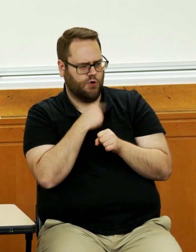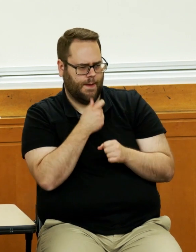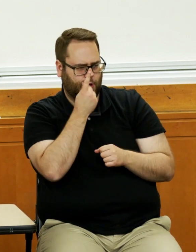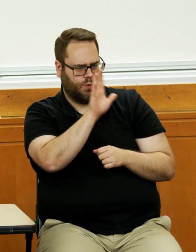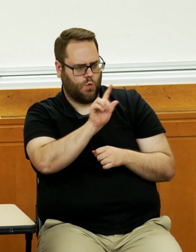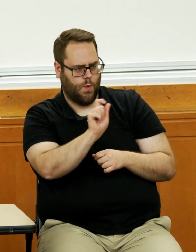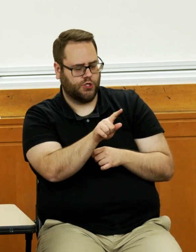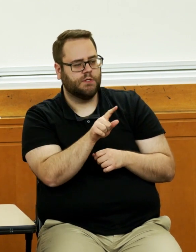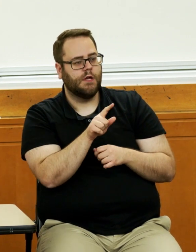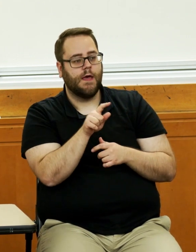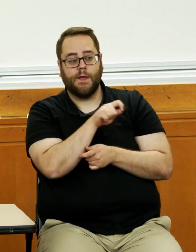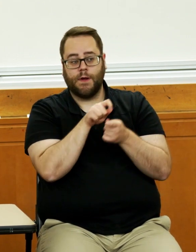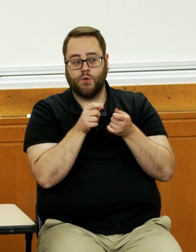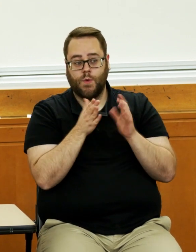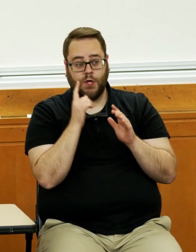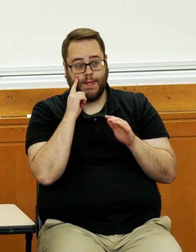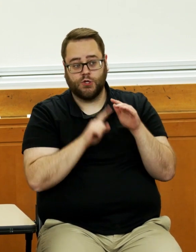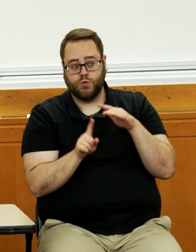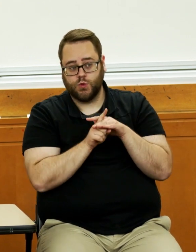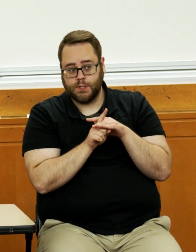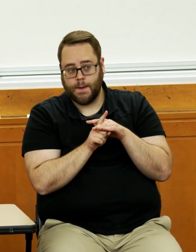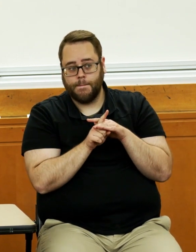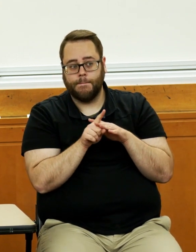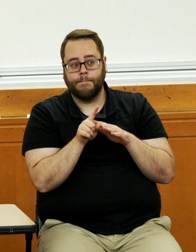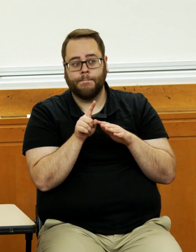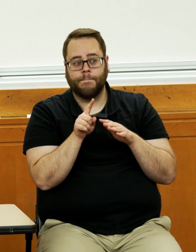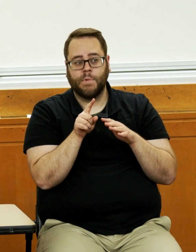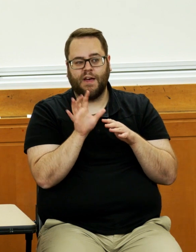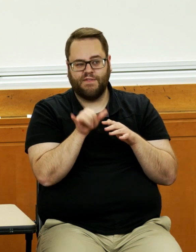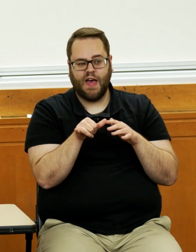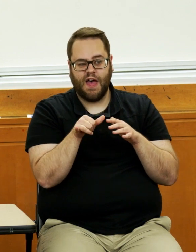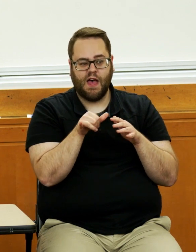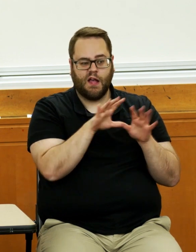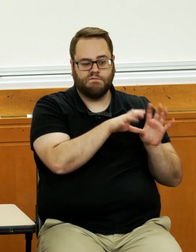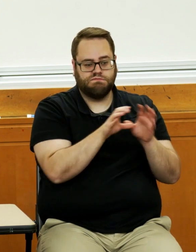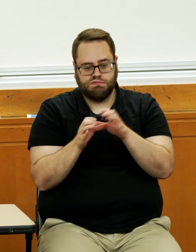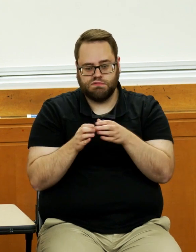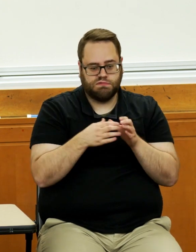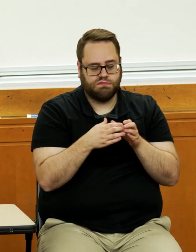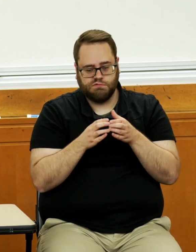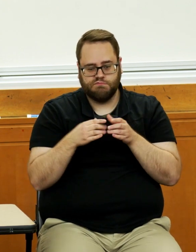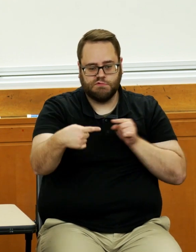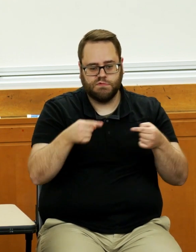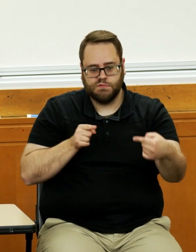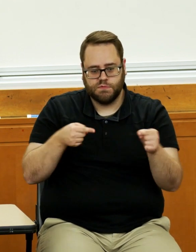question. Is there a particular way that you think it shows up in sort of the factionalism that that you described that I talked about? So, specifically, you,